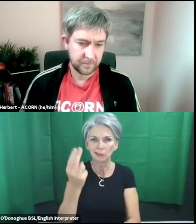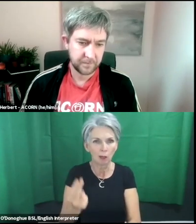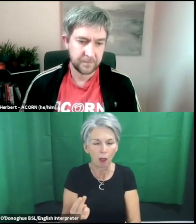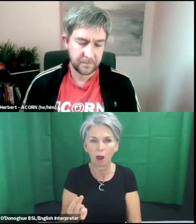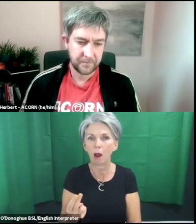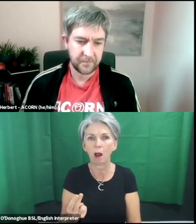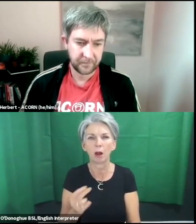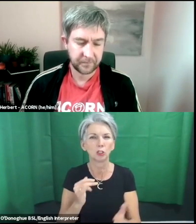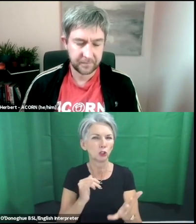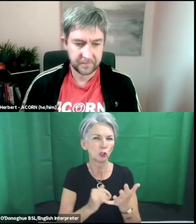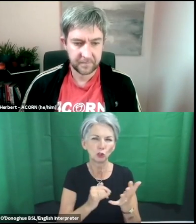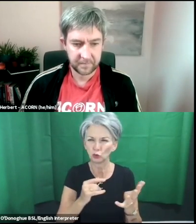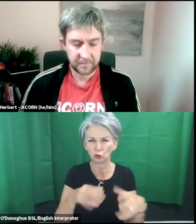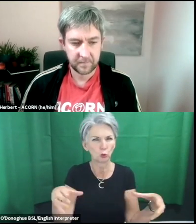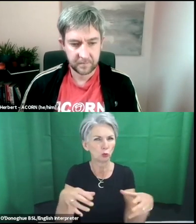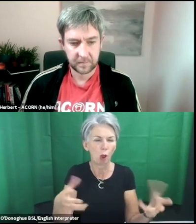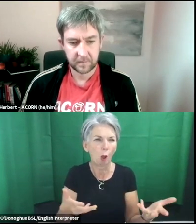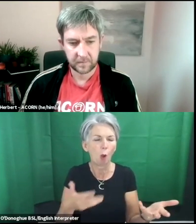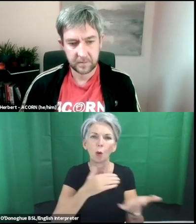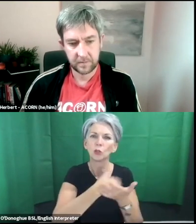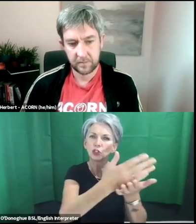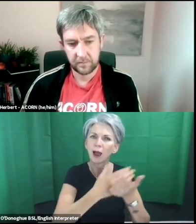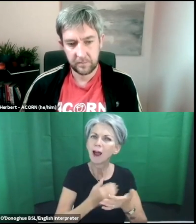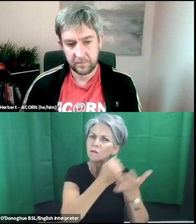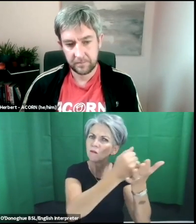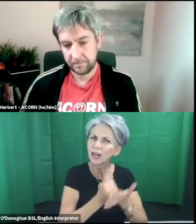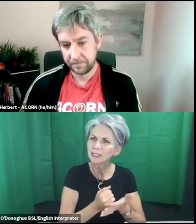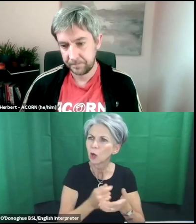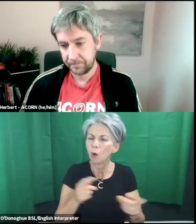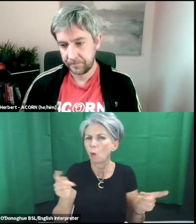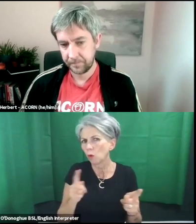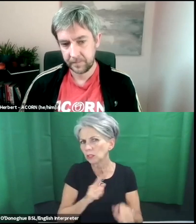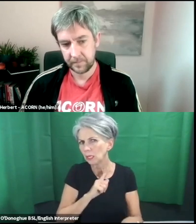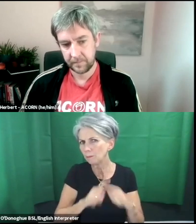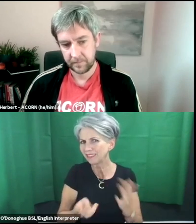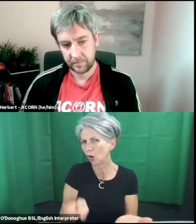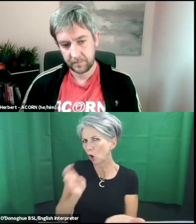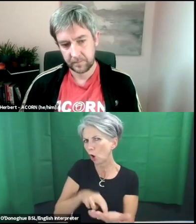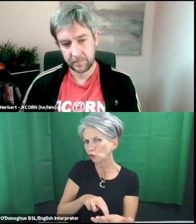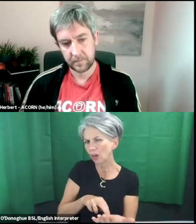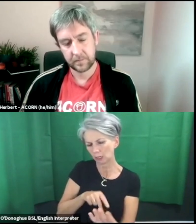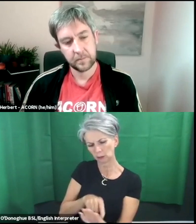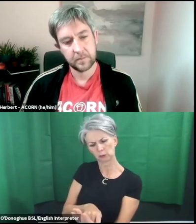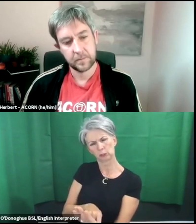And we'll share advice on what is a better contract or what is a better pay.